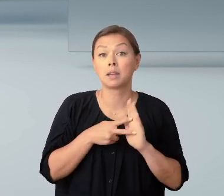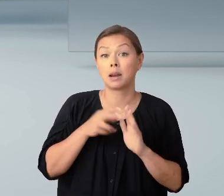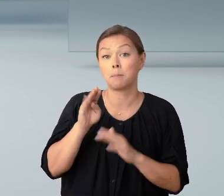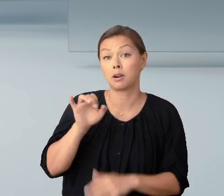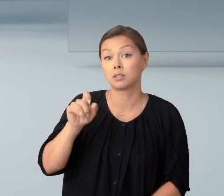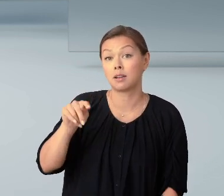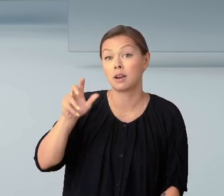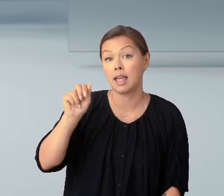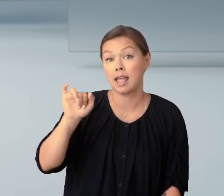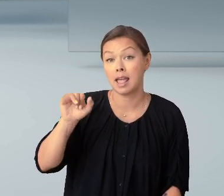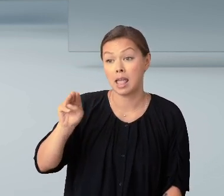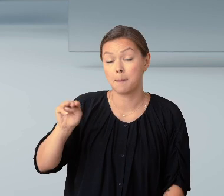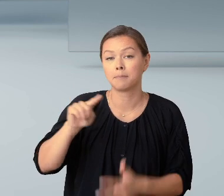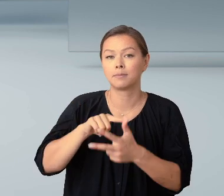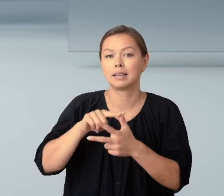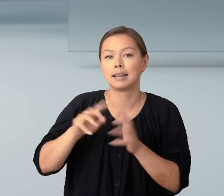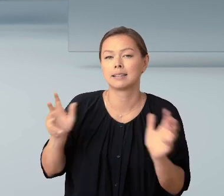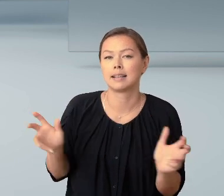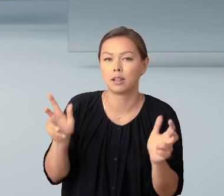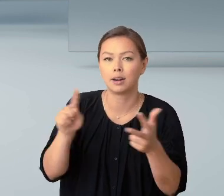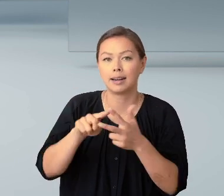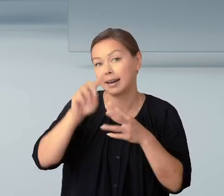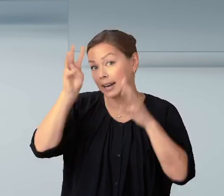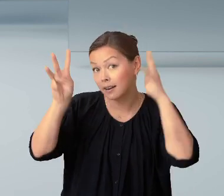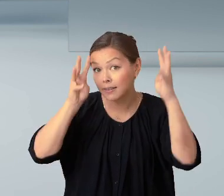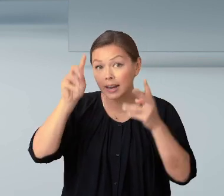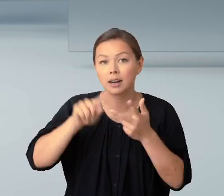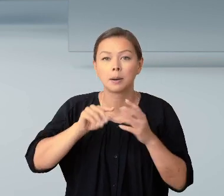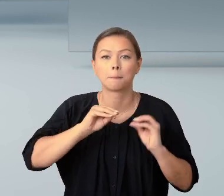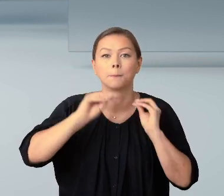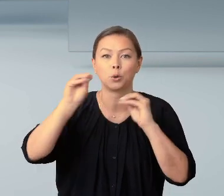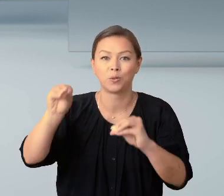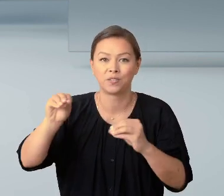accelerate, innovate, move program comes in. Sanju will be providing